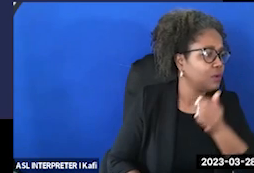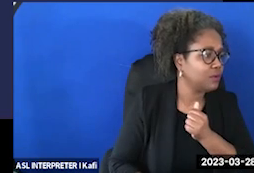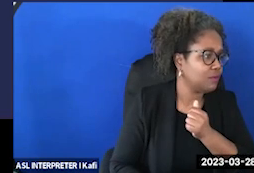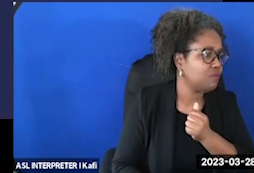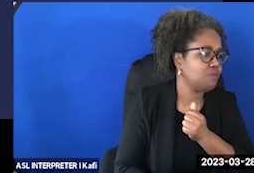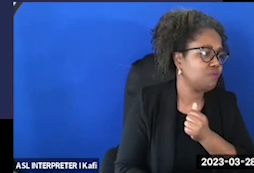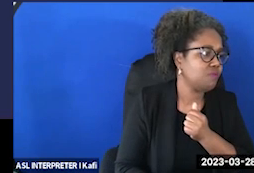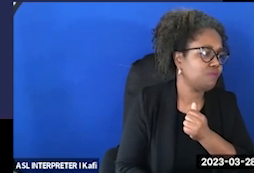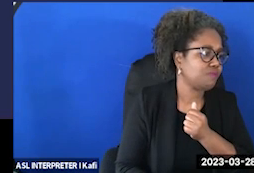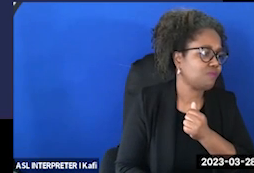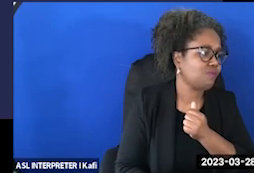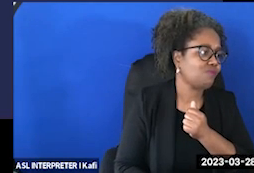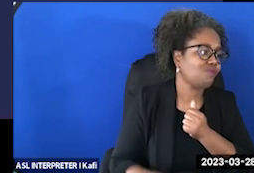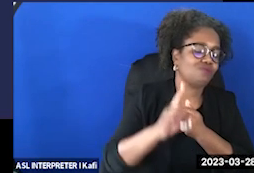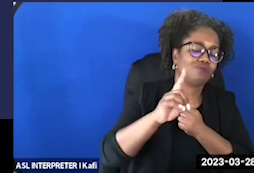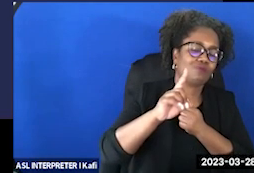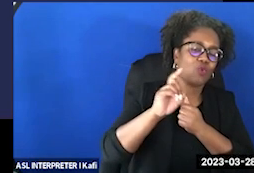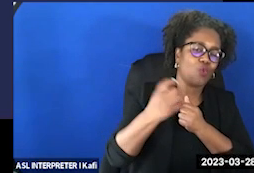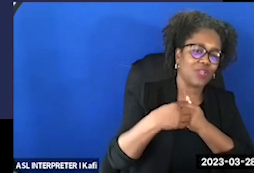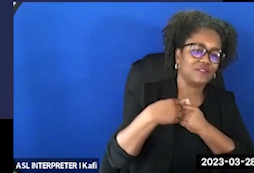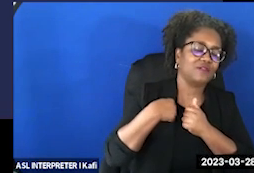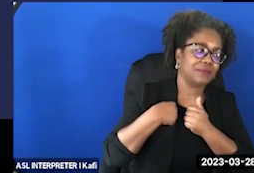Debbie Stine, Science & Technology Policy Academy: and sort of like, I said before I,